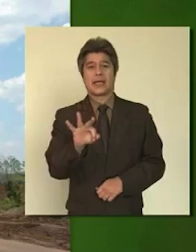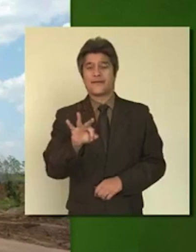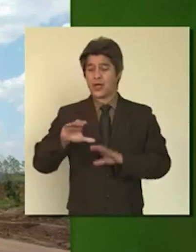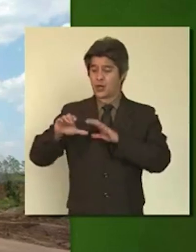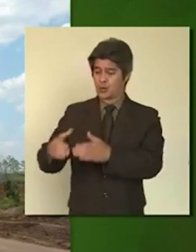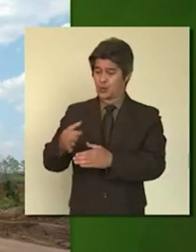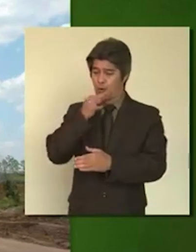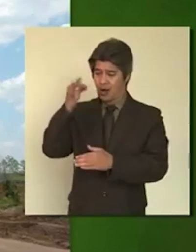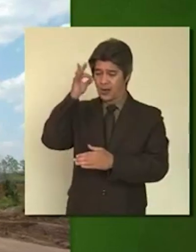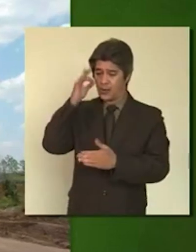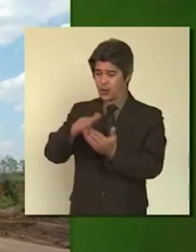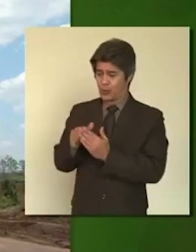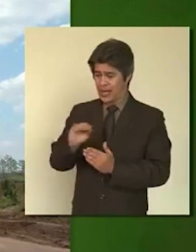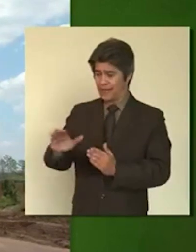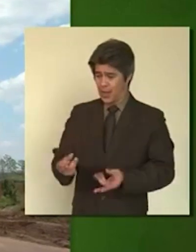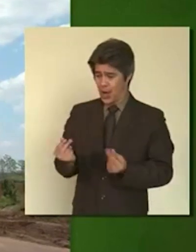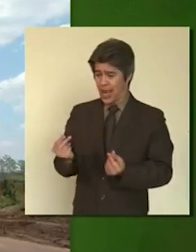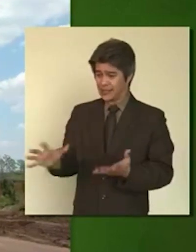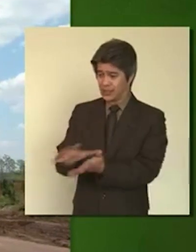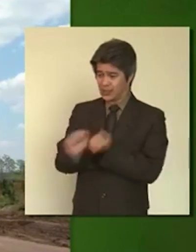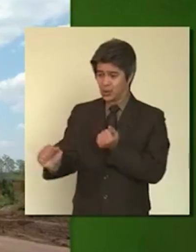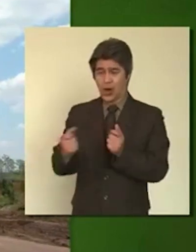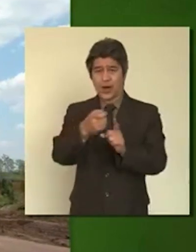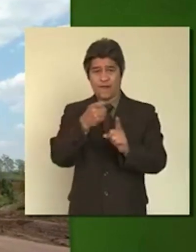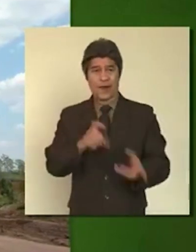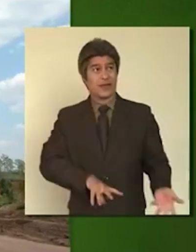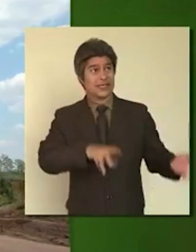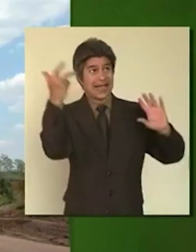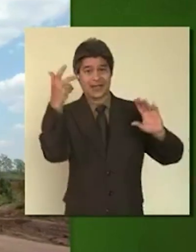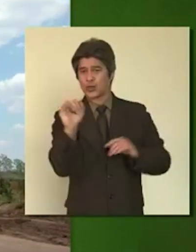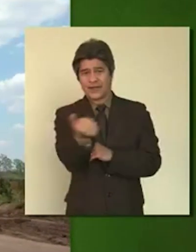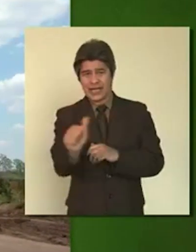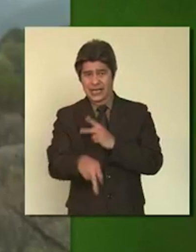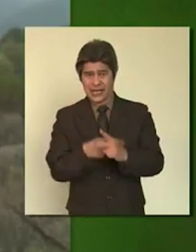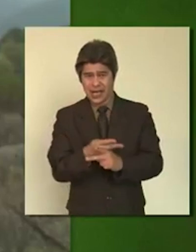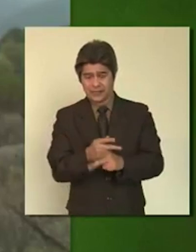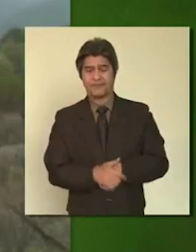If a Tribal community and their lands are destroyed by a disaster of any kind,